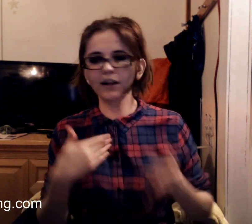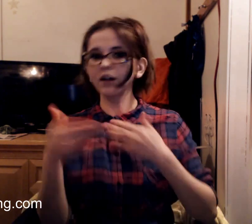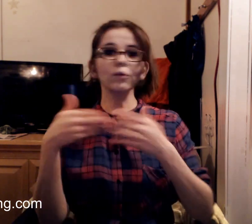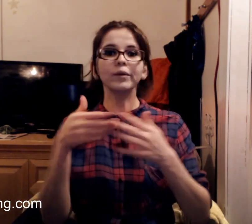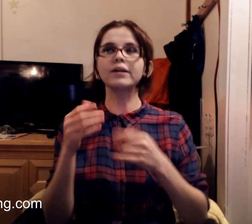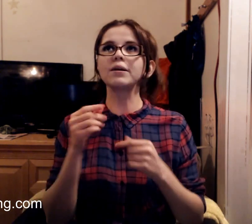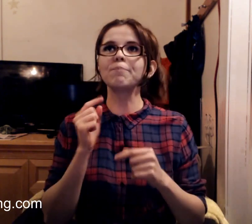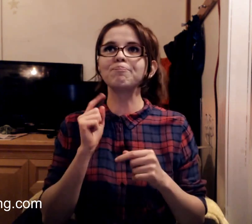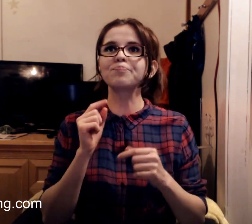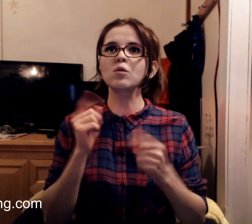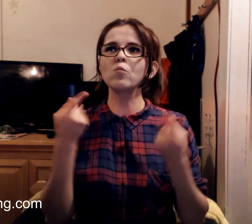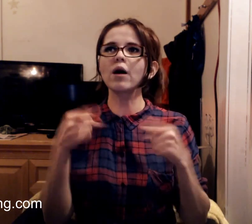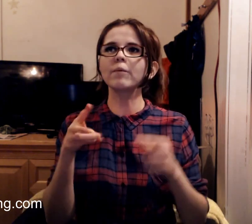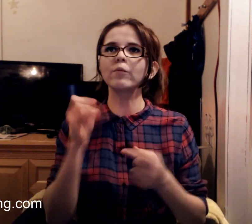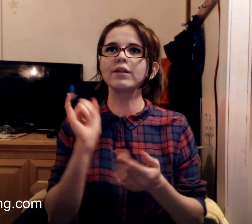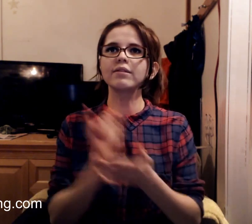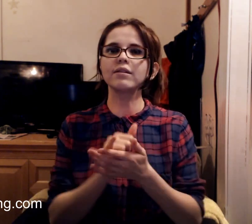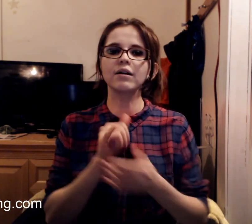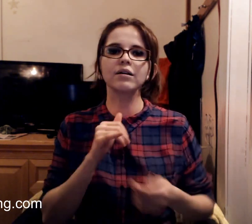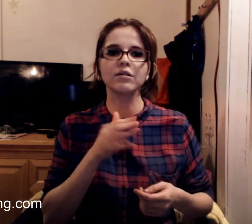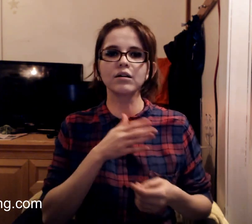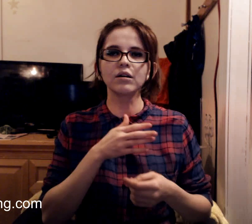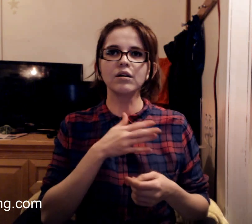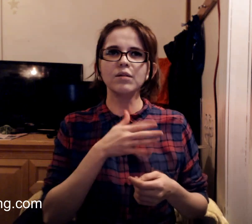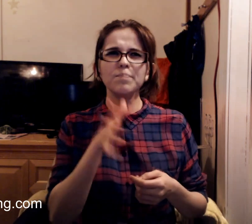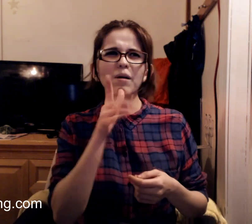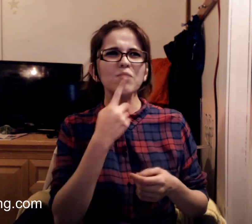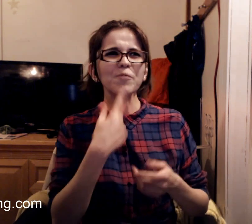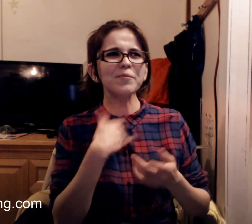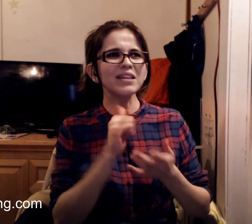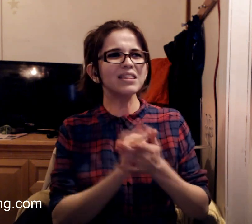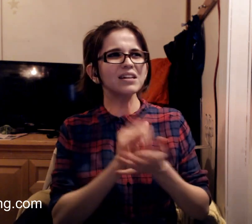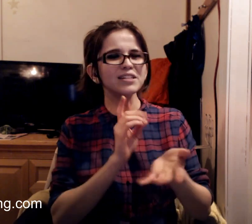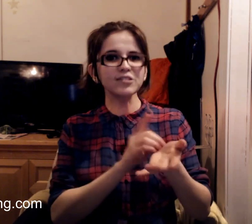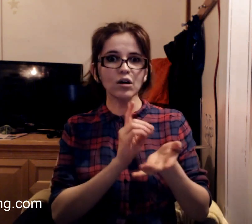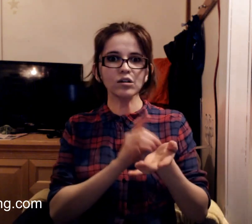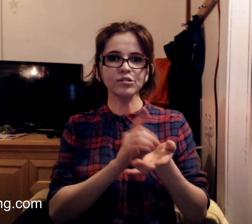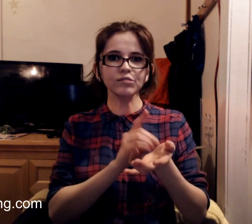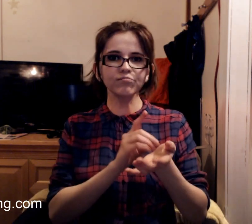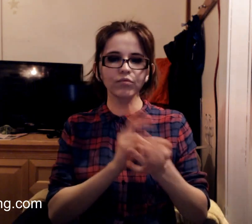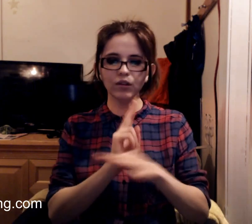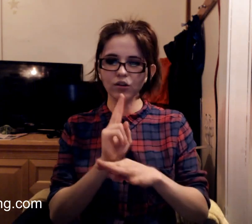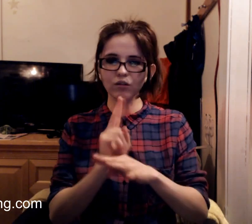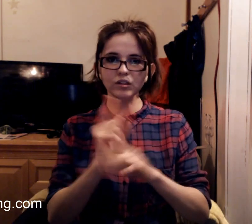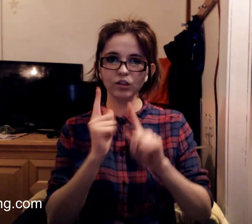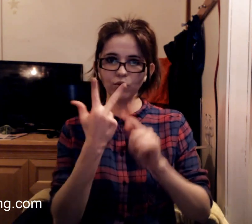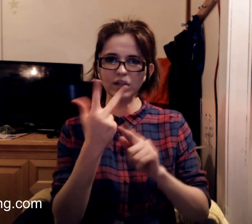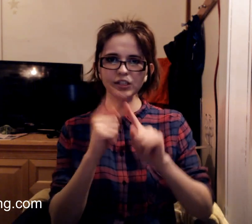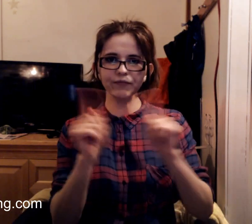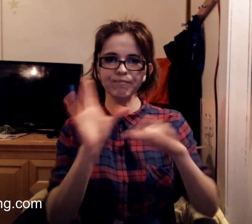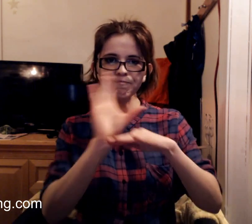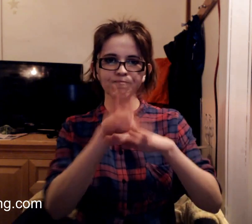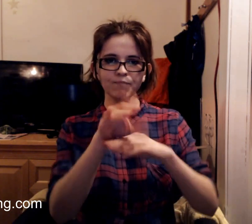Anyways, what happened was that my mom told me that the doctor used three different types of forces on me: